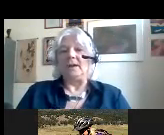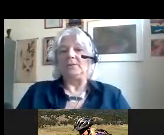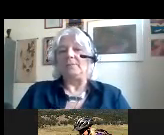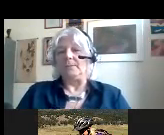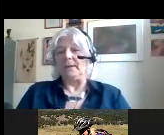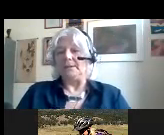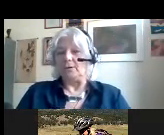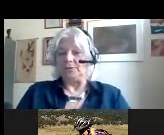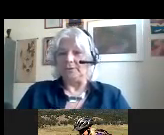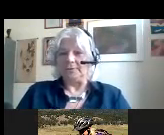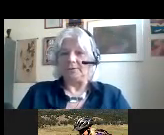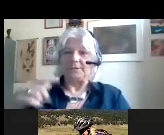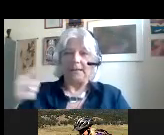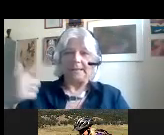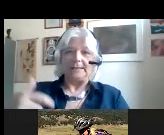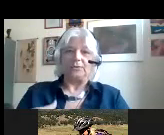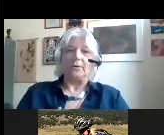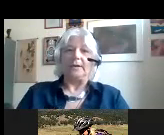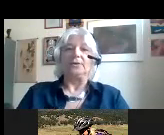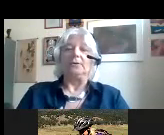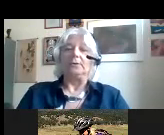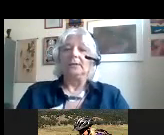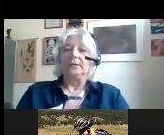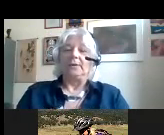minimizing cultural differences, kind of like that story I told.